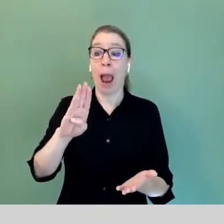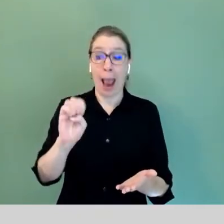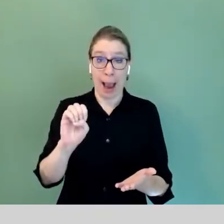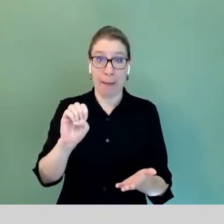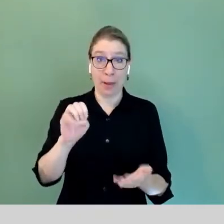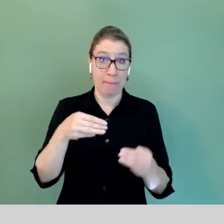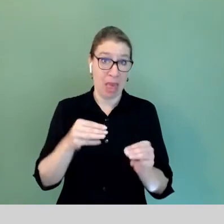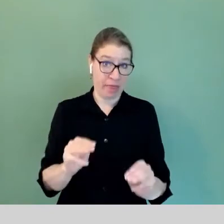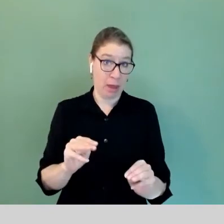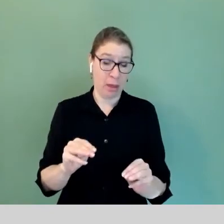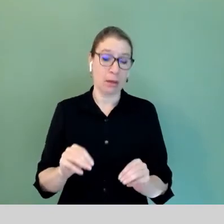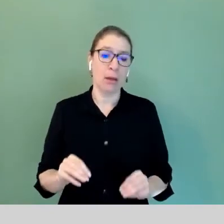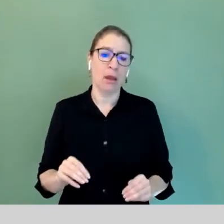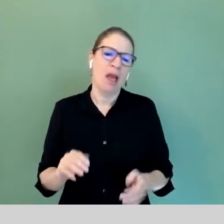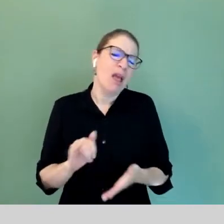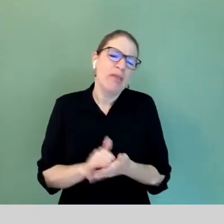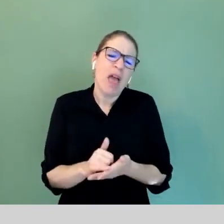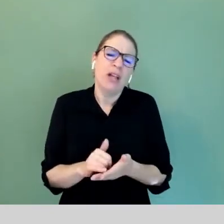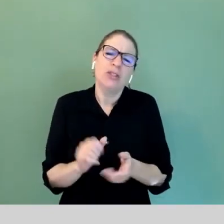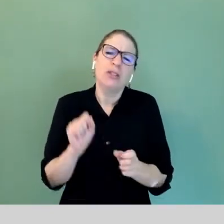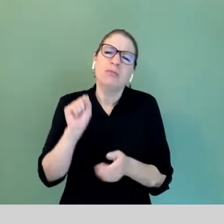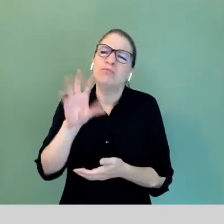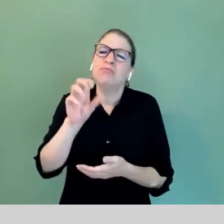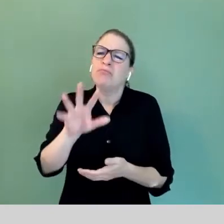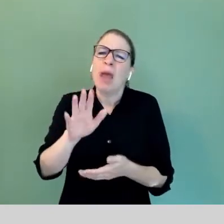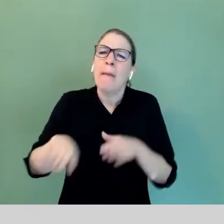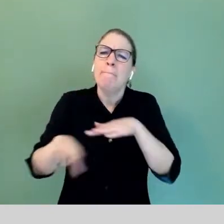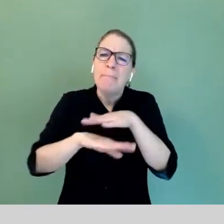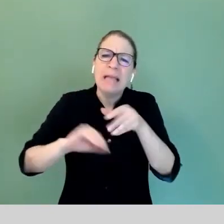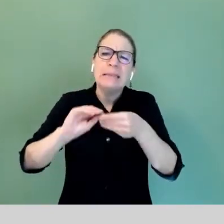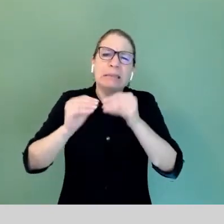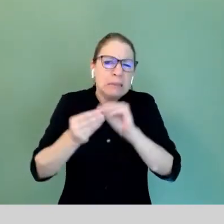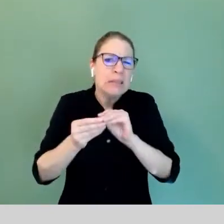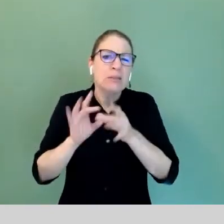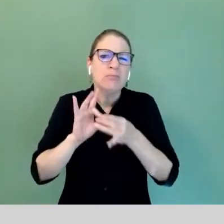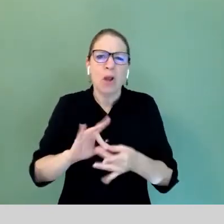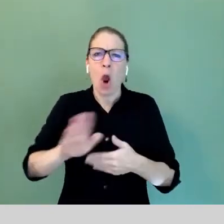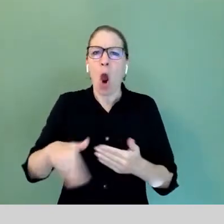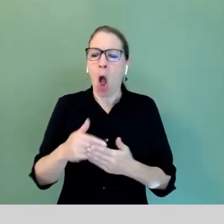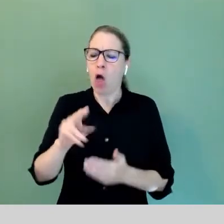that basically just gives you some basic statistics of all the numeric values in your dataframe.